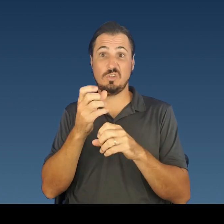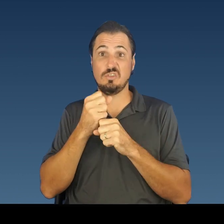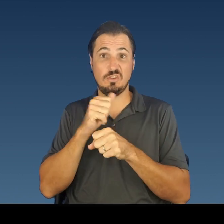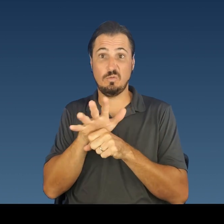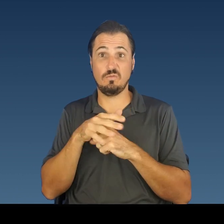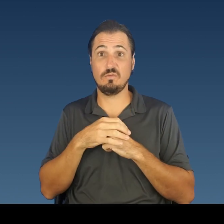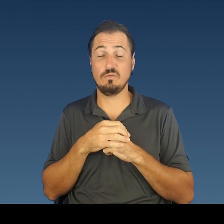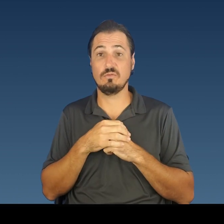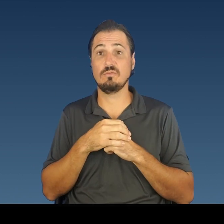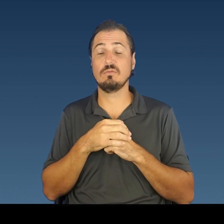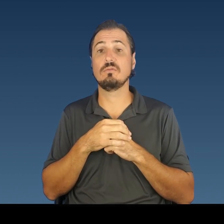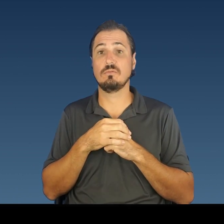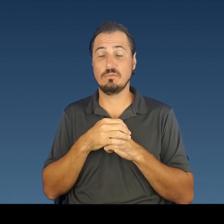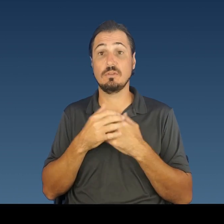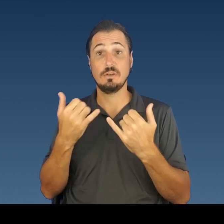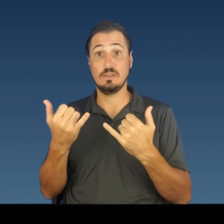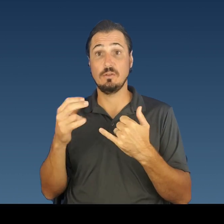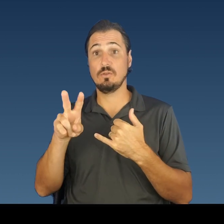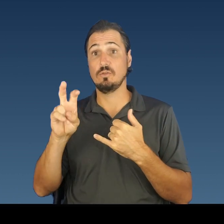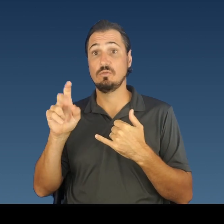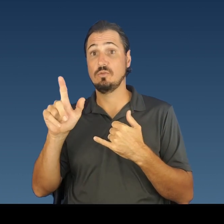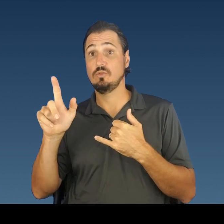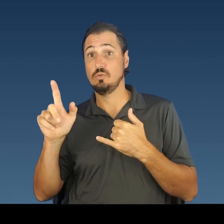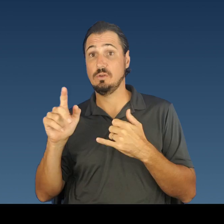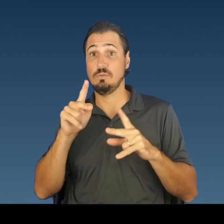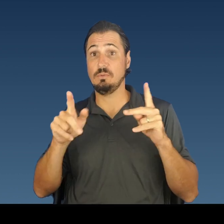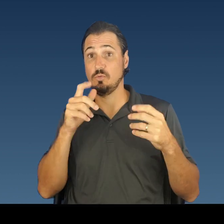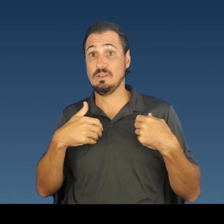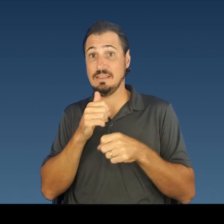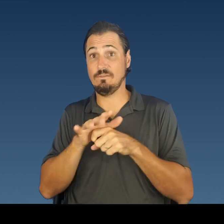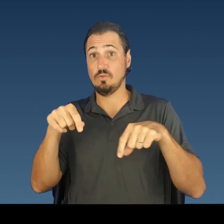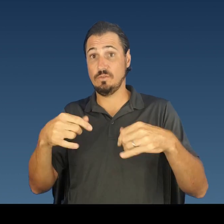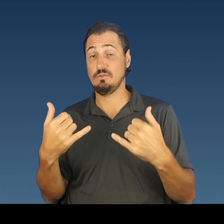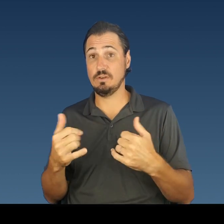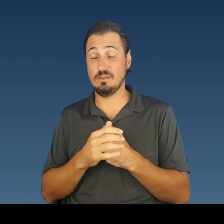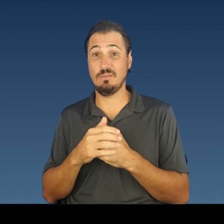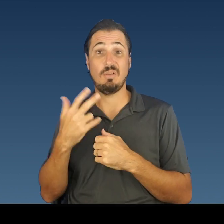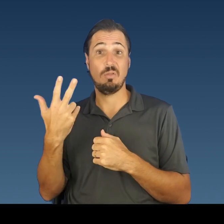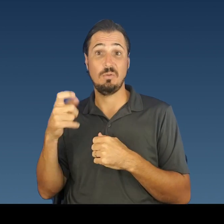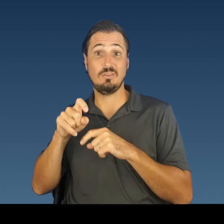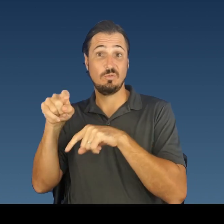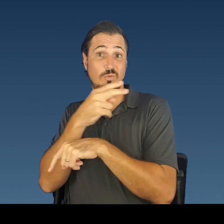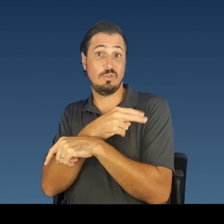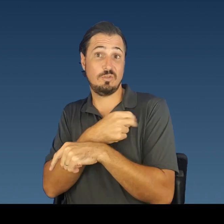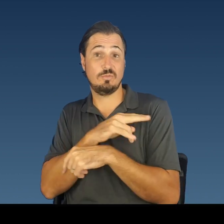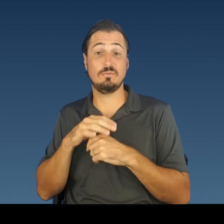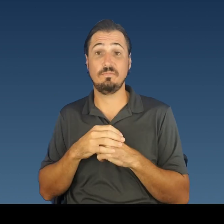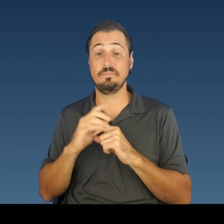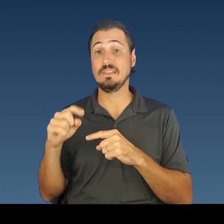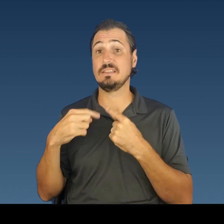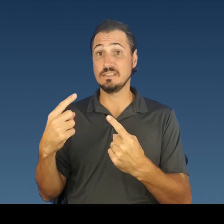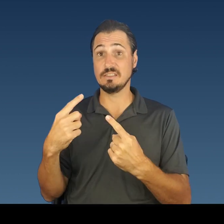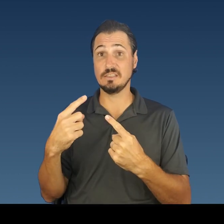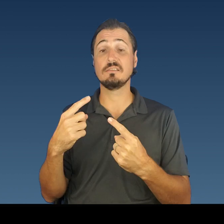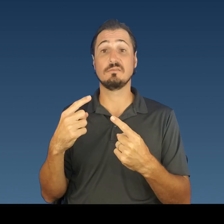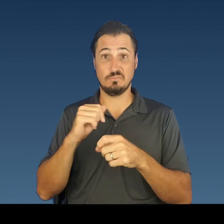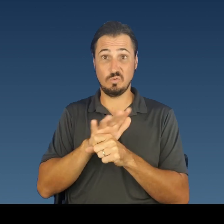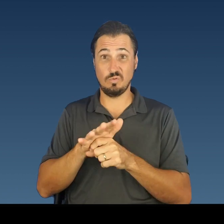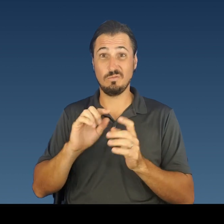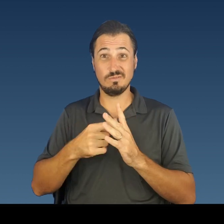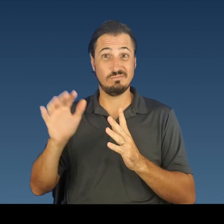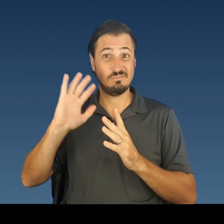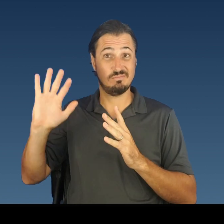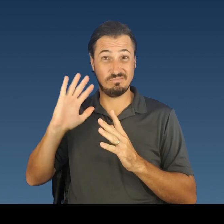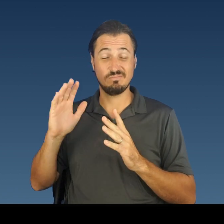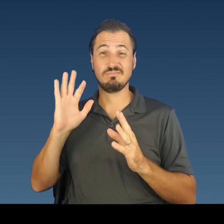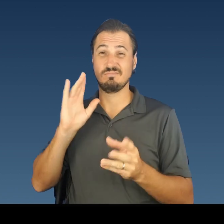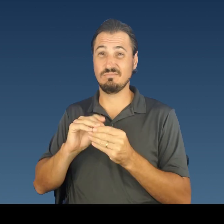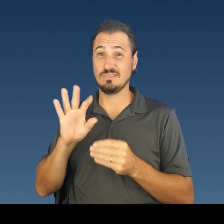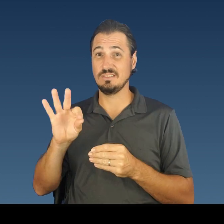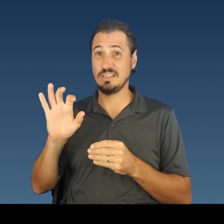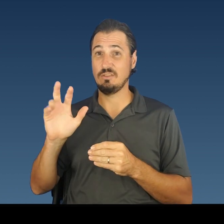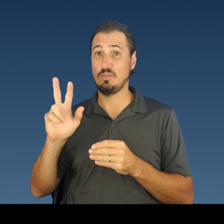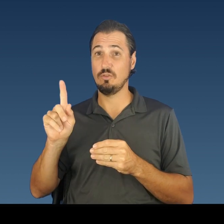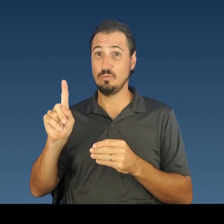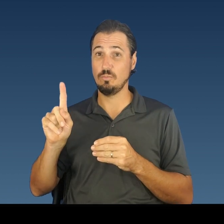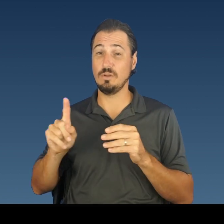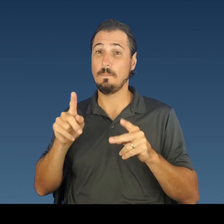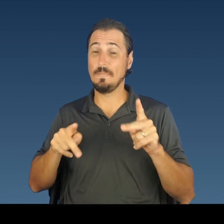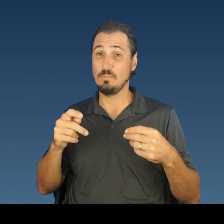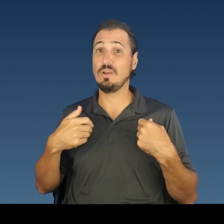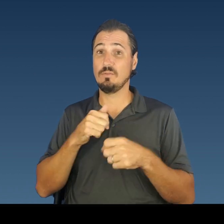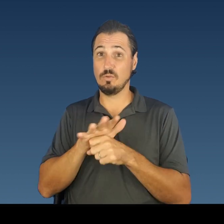There are now 221 active cases on-island, with 3 hospitalized. Since the start of the pandemic, we’ve confirmed a total of 931 cases, with four fatalities